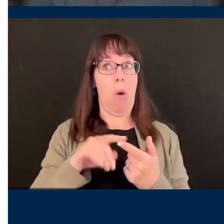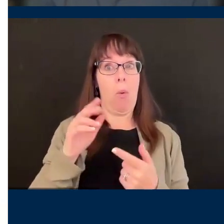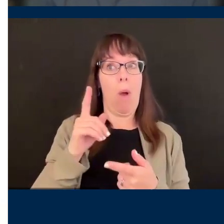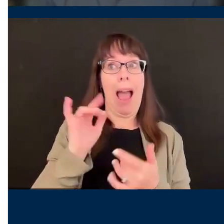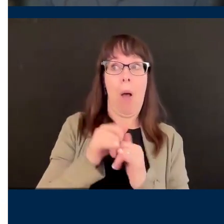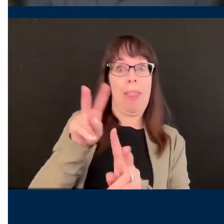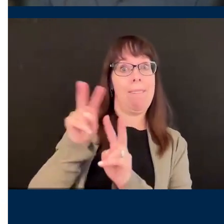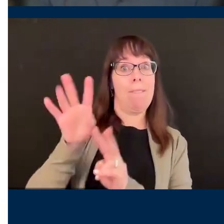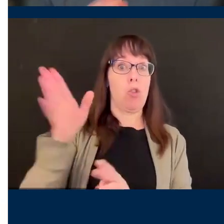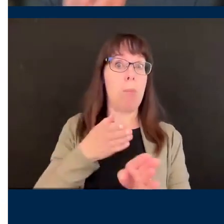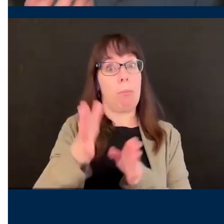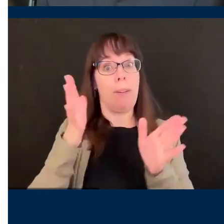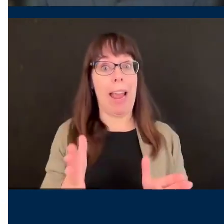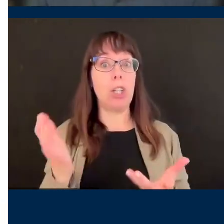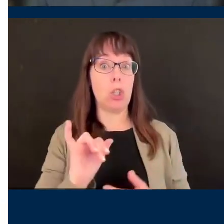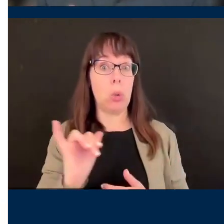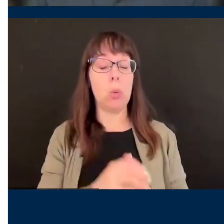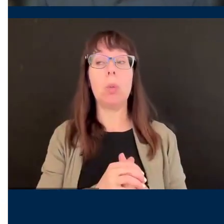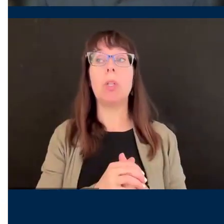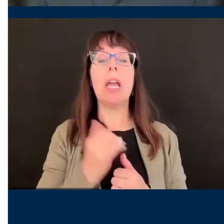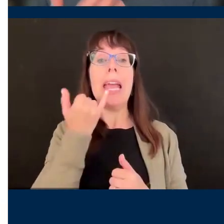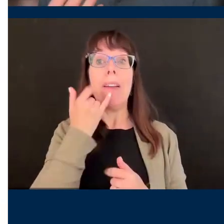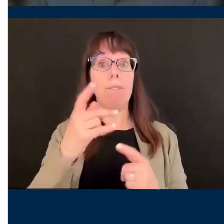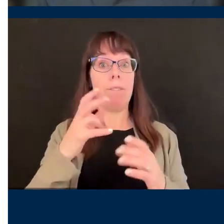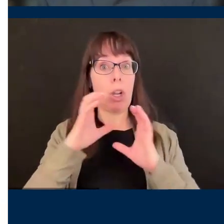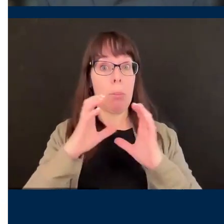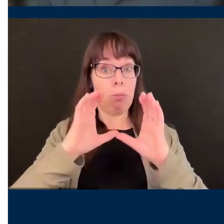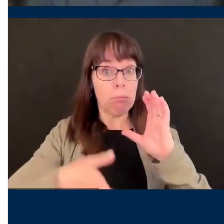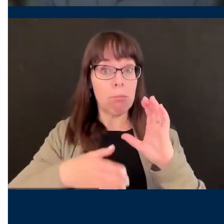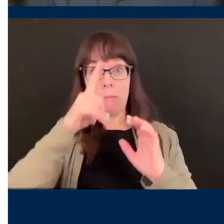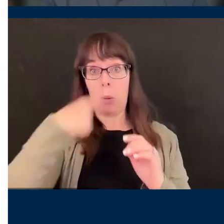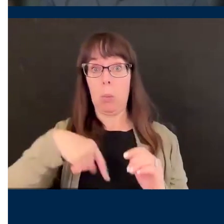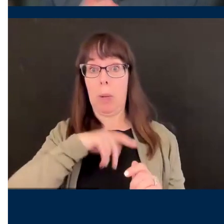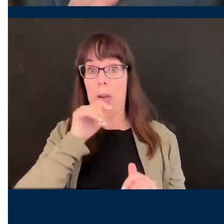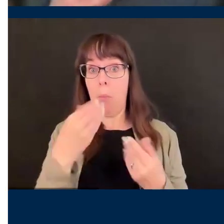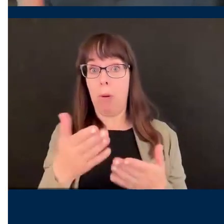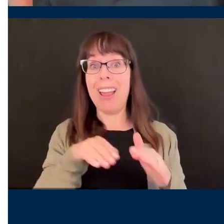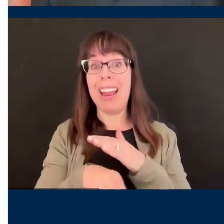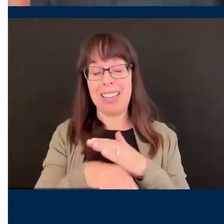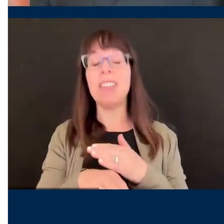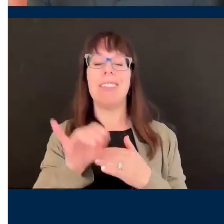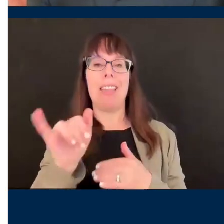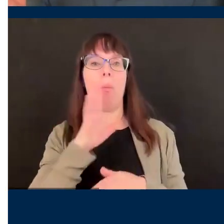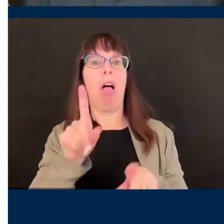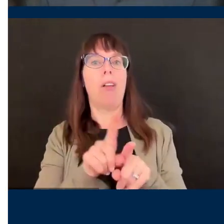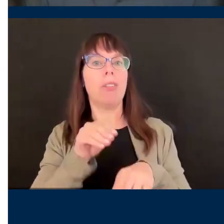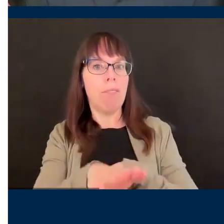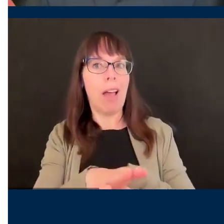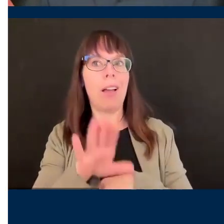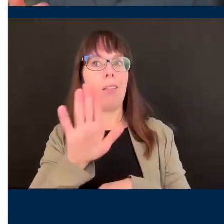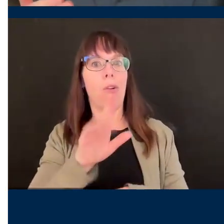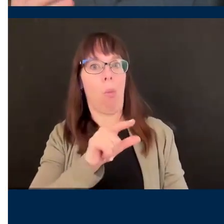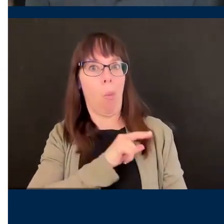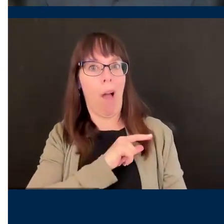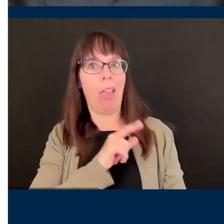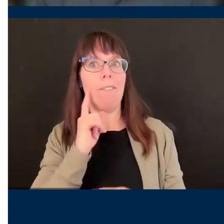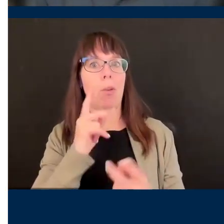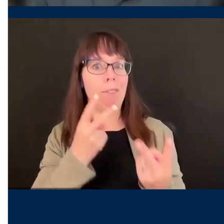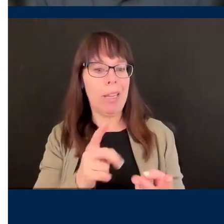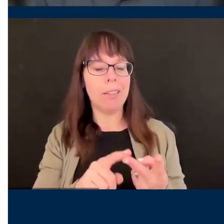So we need to understand when you break down on the communication, because we don't provide access, that's gonna affect not only their quality of the visit, but is going to affect their health.